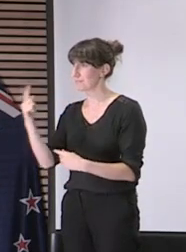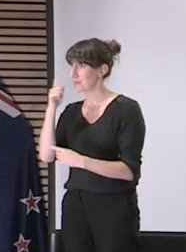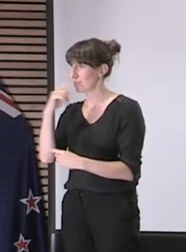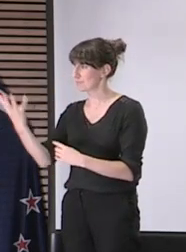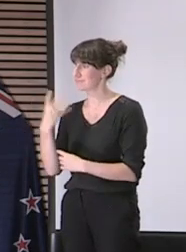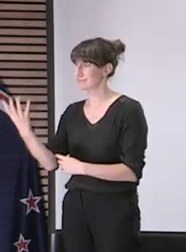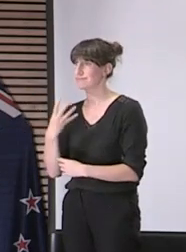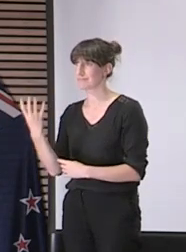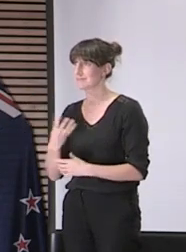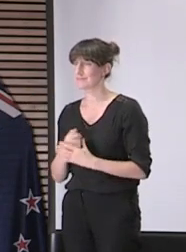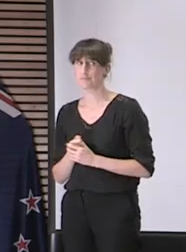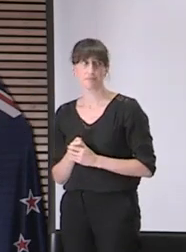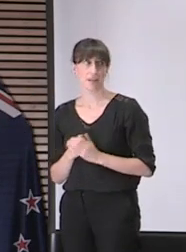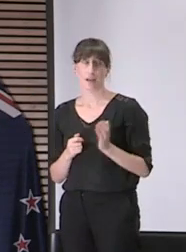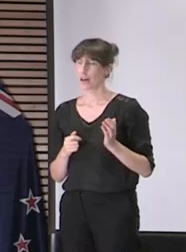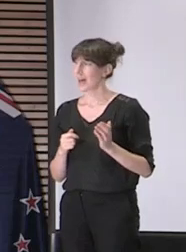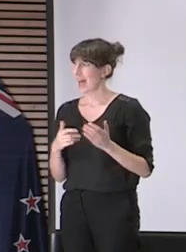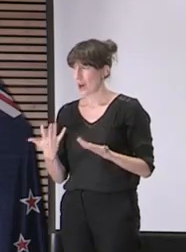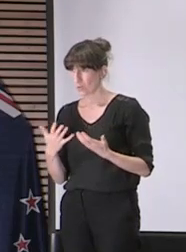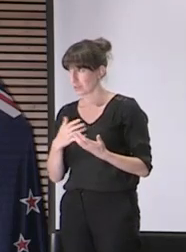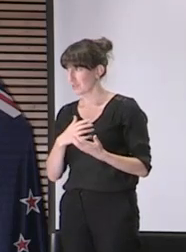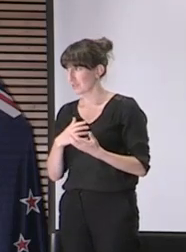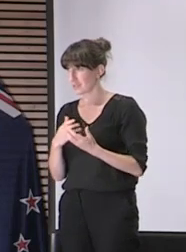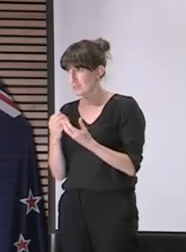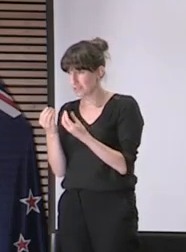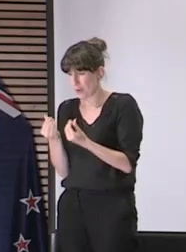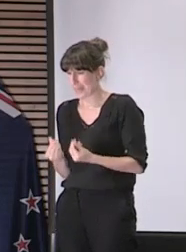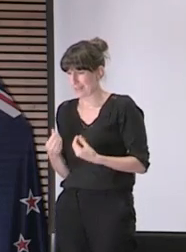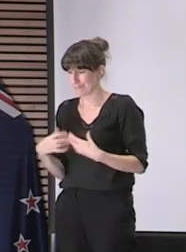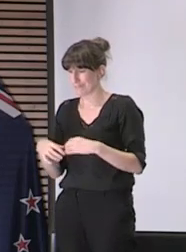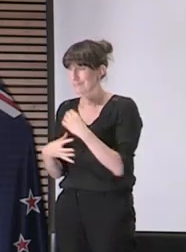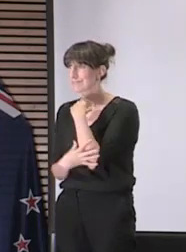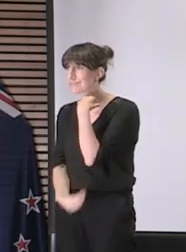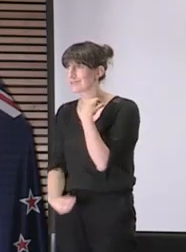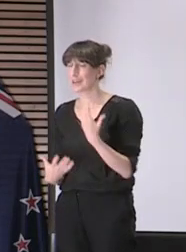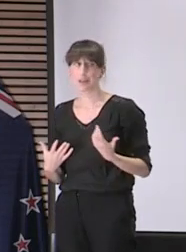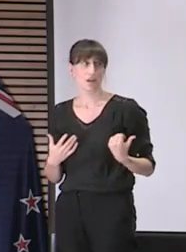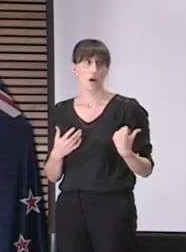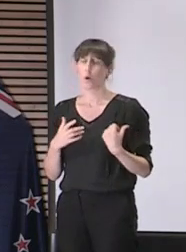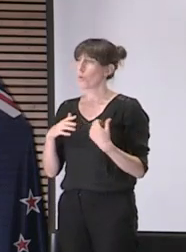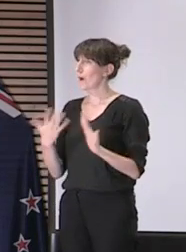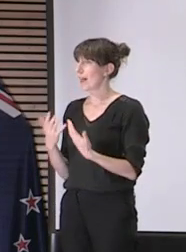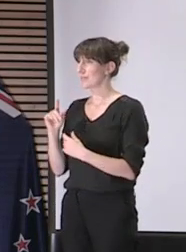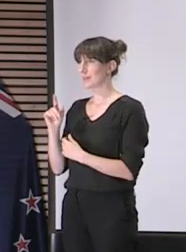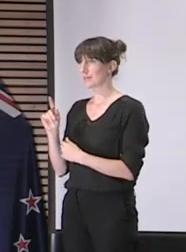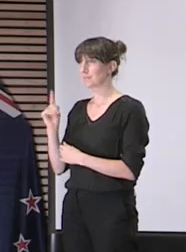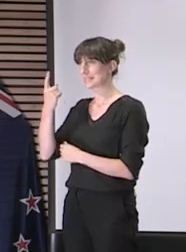need them more than ever so what do you say to them? I think community pharmacy will know and the minister of